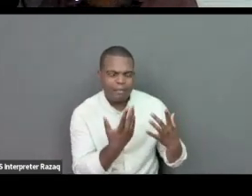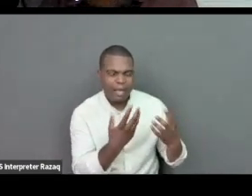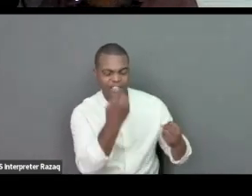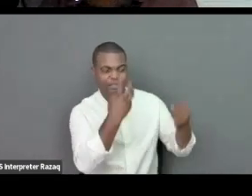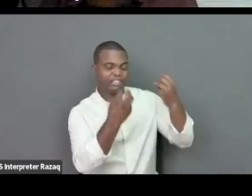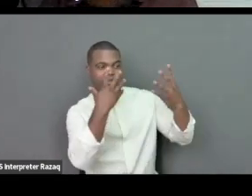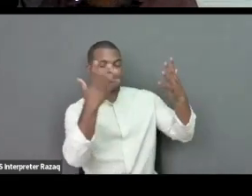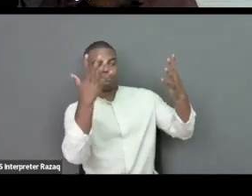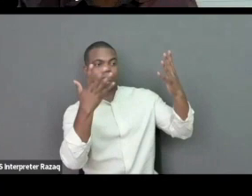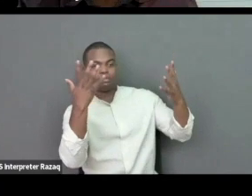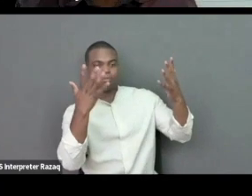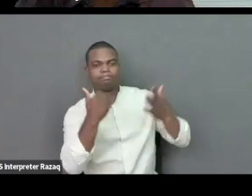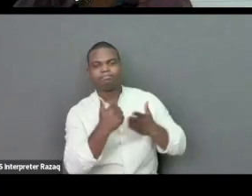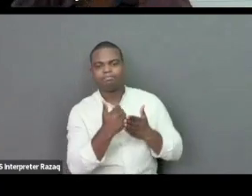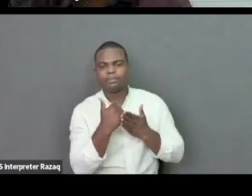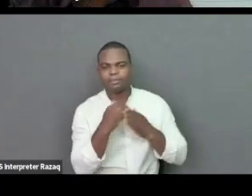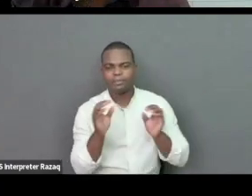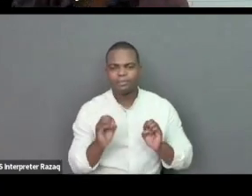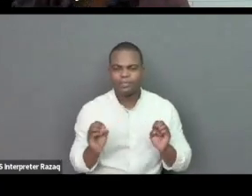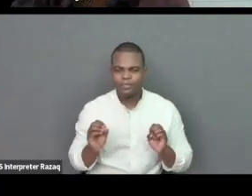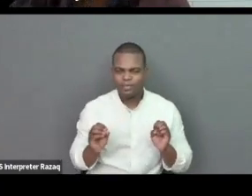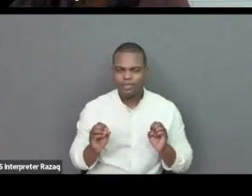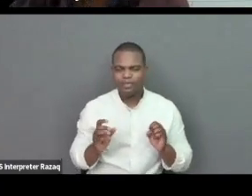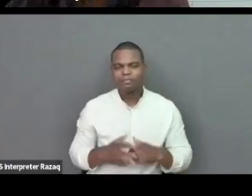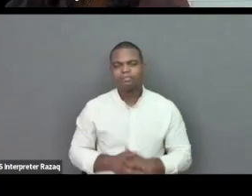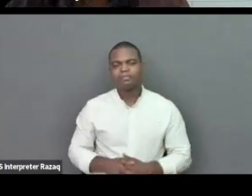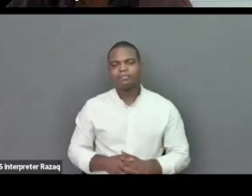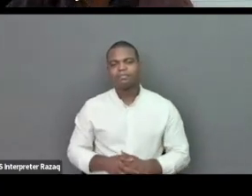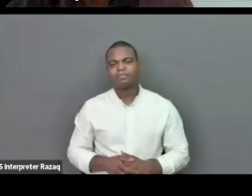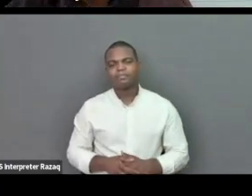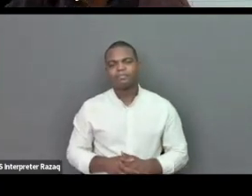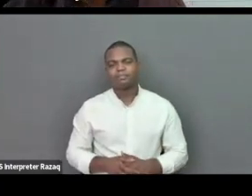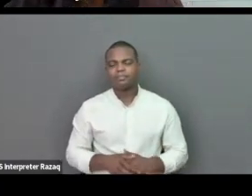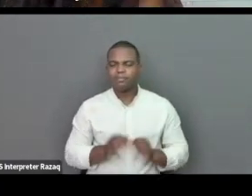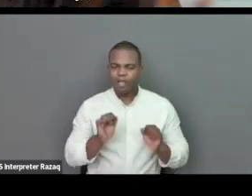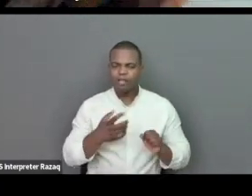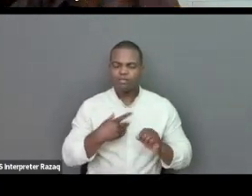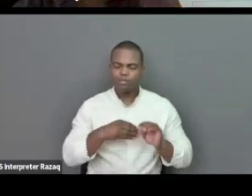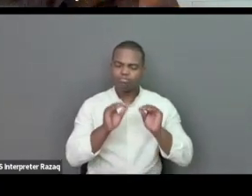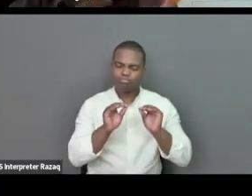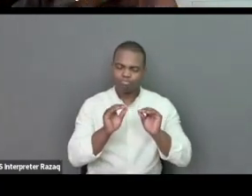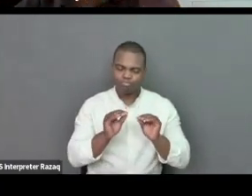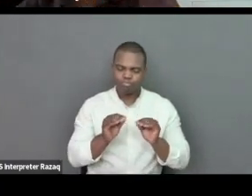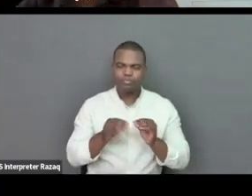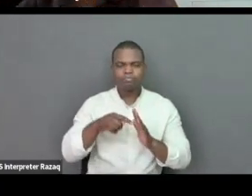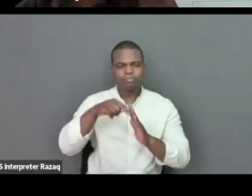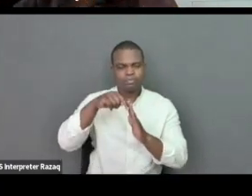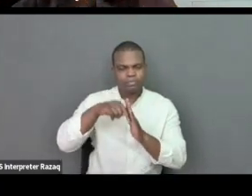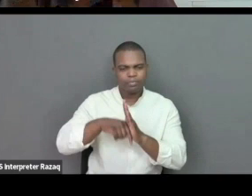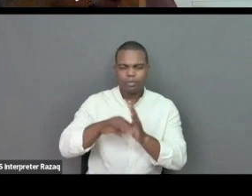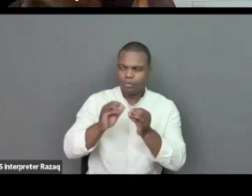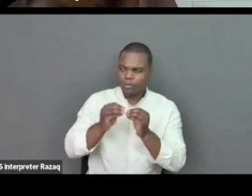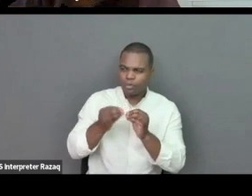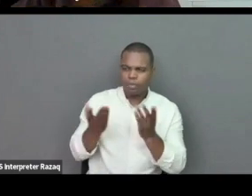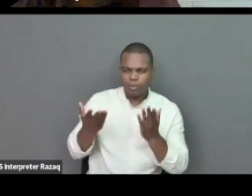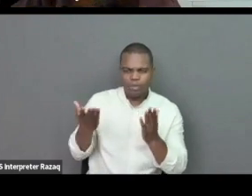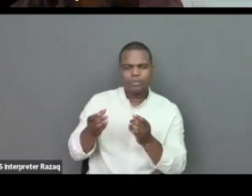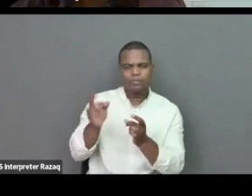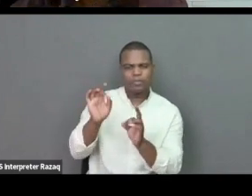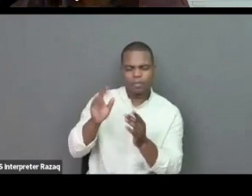the user's part. Then, the actionable feedback part explains